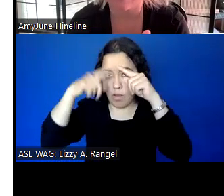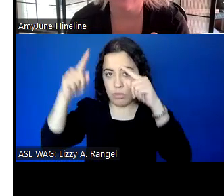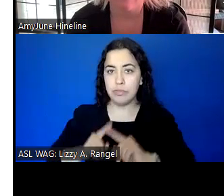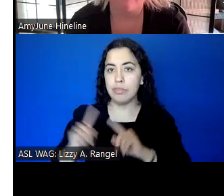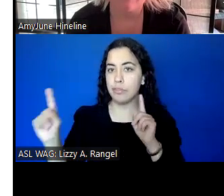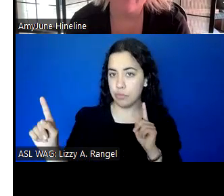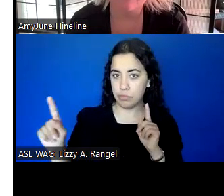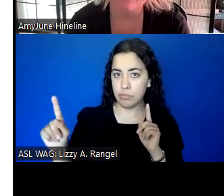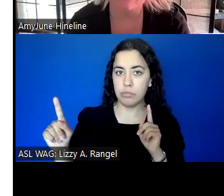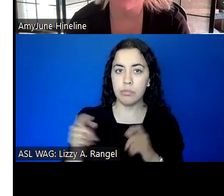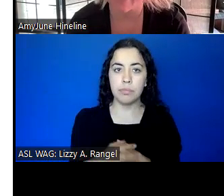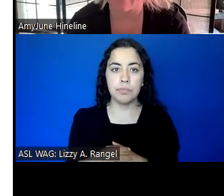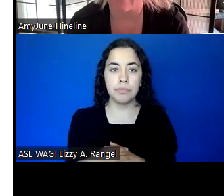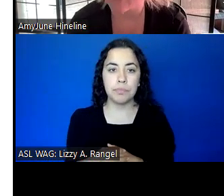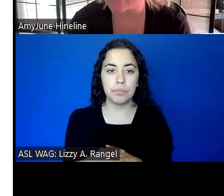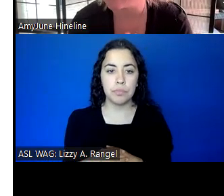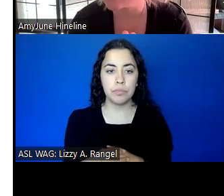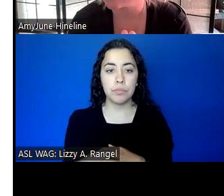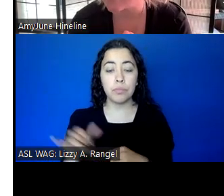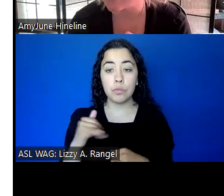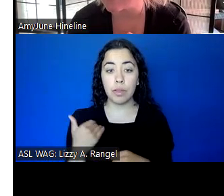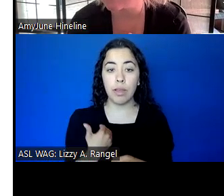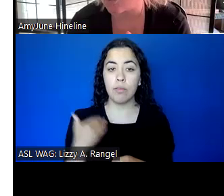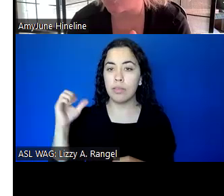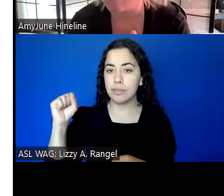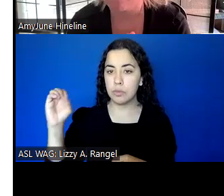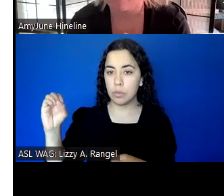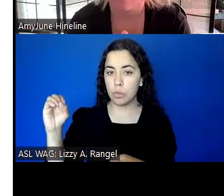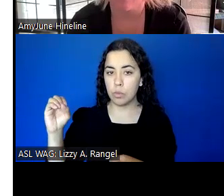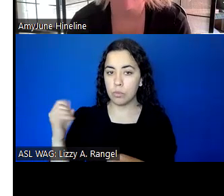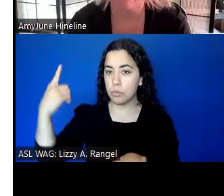into their device. And it may require a second step like pressing a button